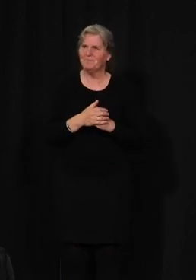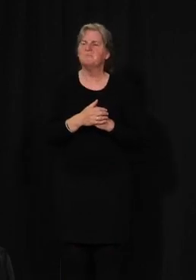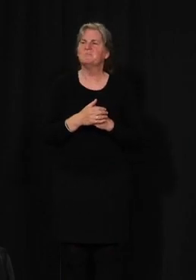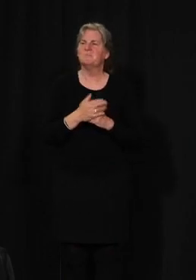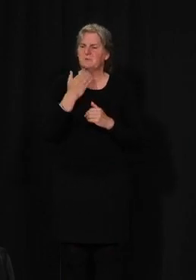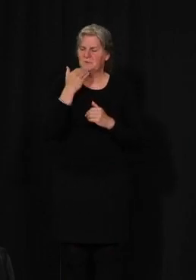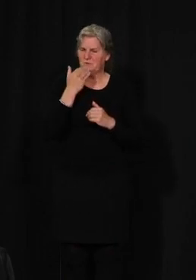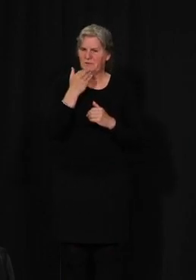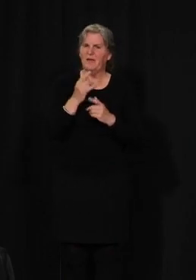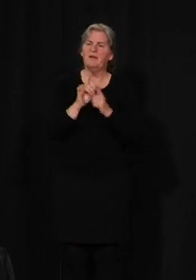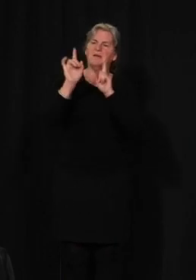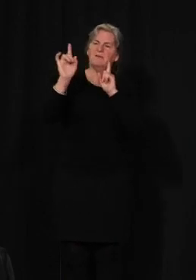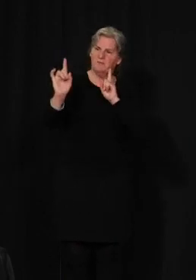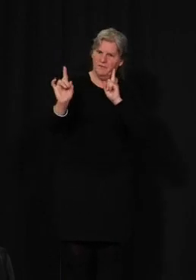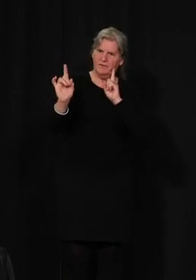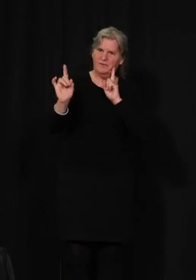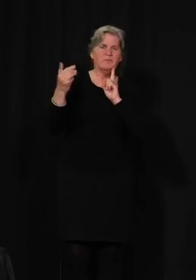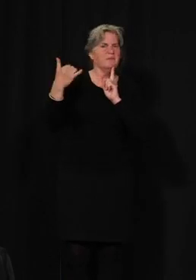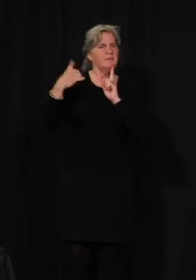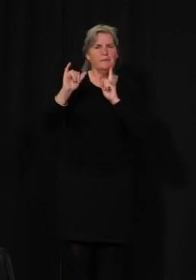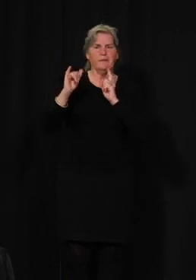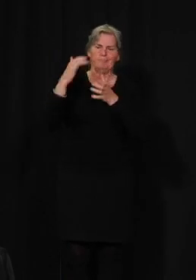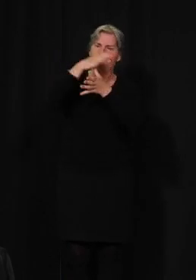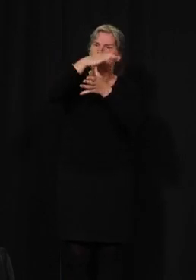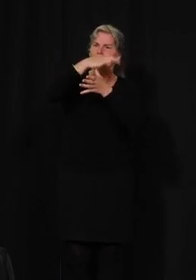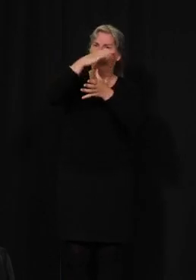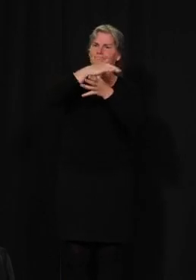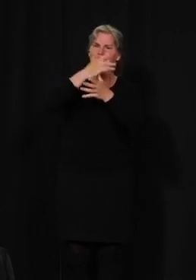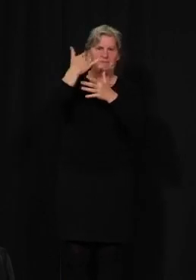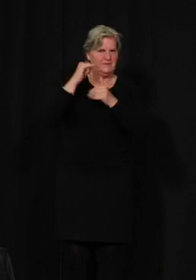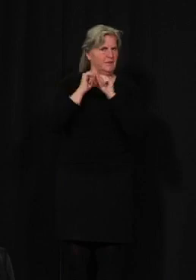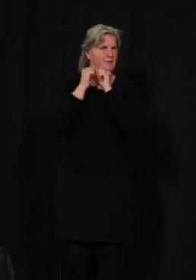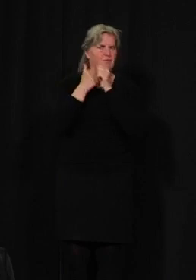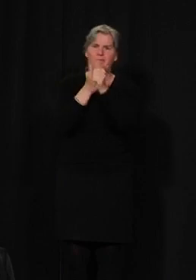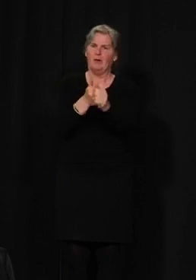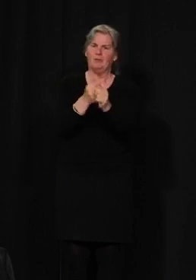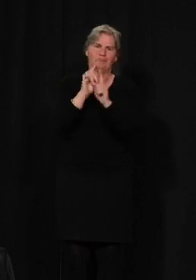end, physical distancing is the single most important part to